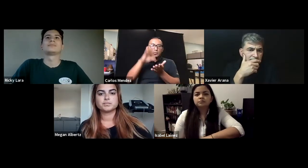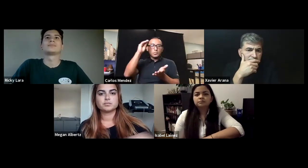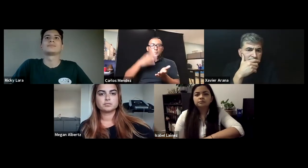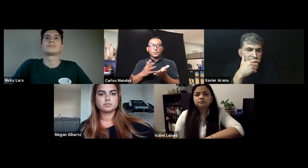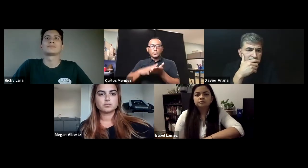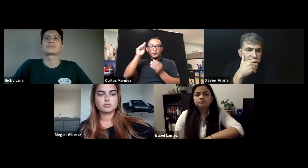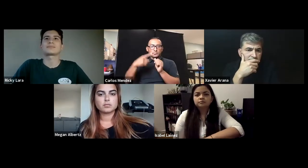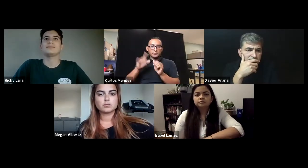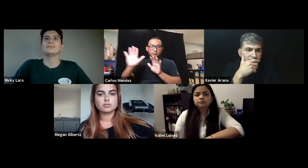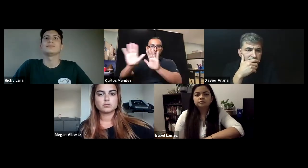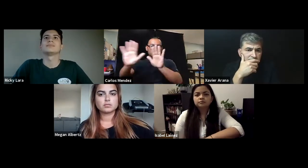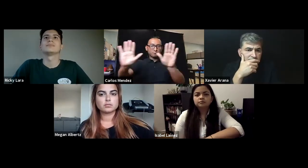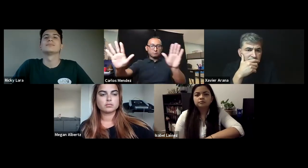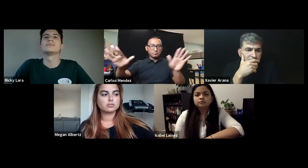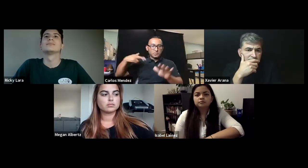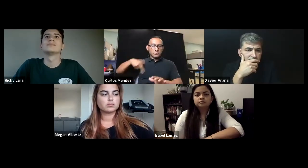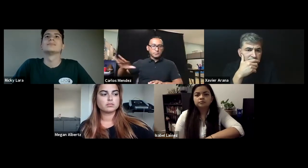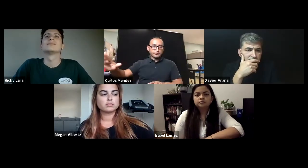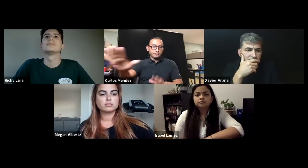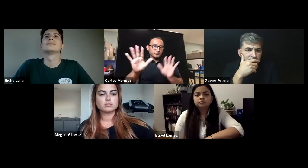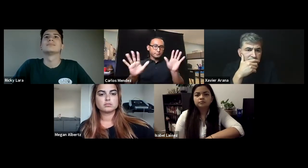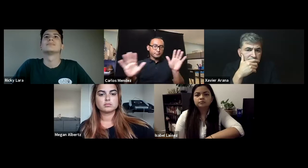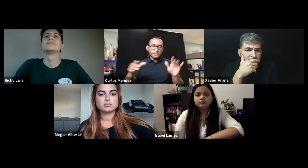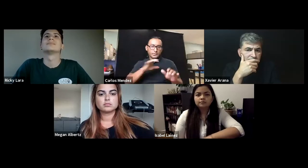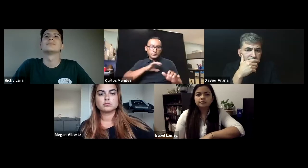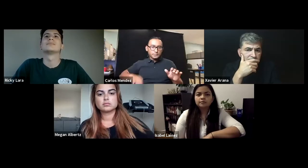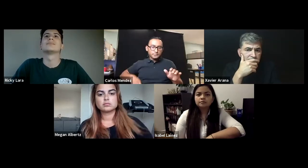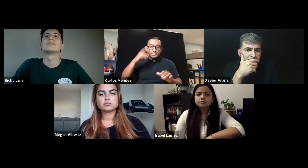Uh, I'm open, and I learn from different things,